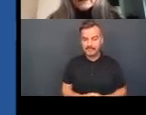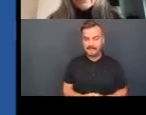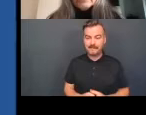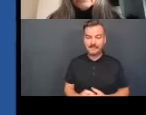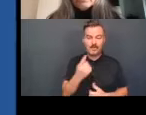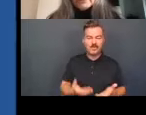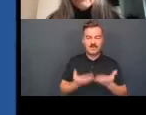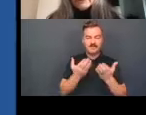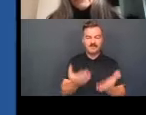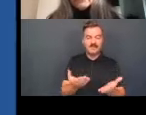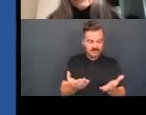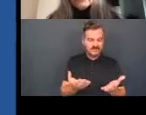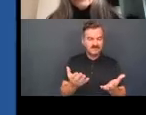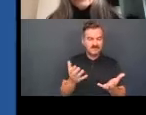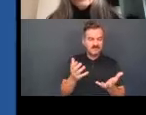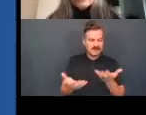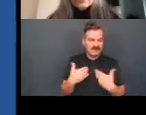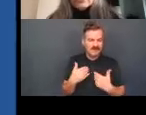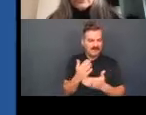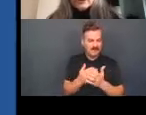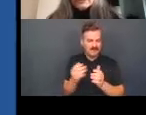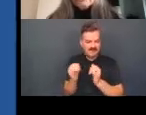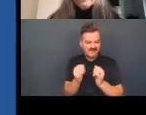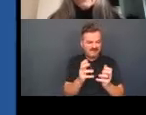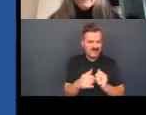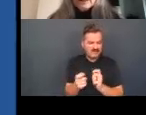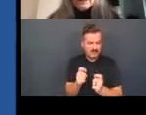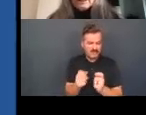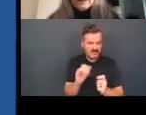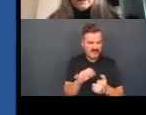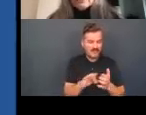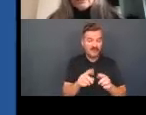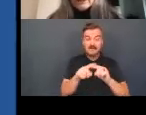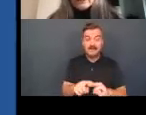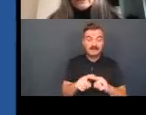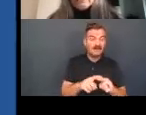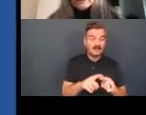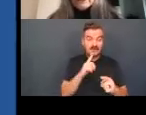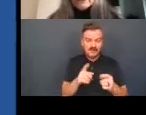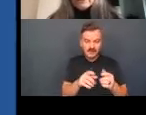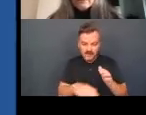individual modifications to the scores, depending on underlying disability.